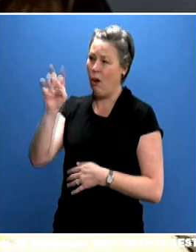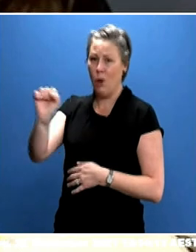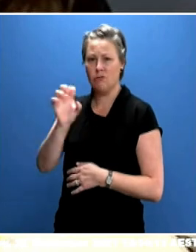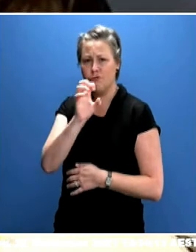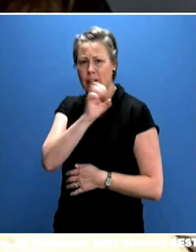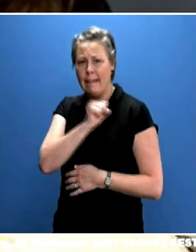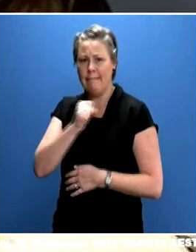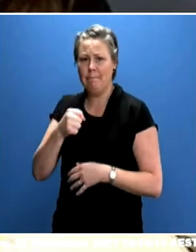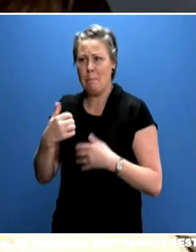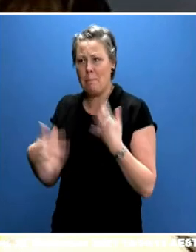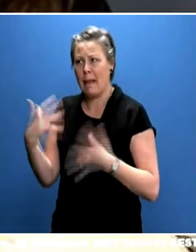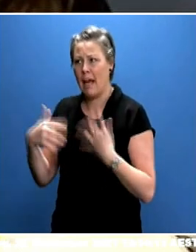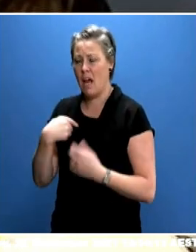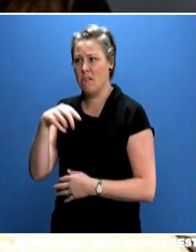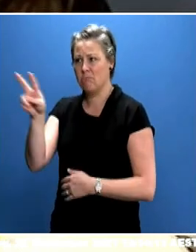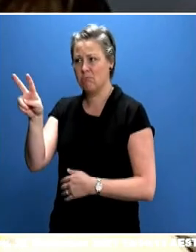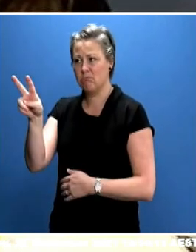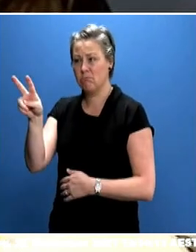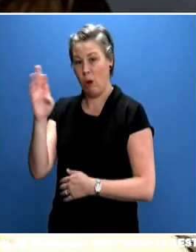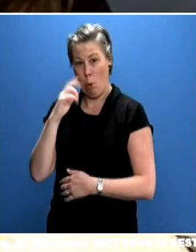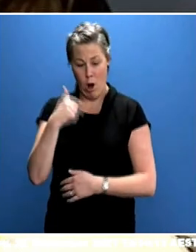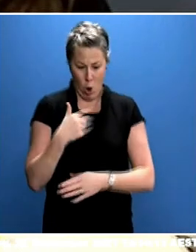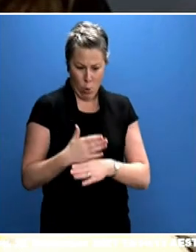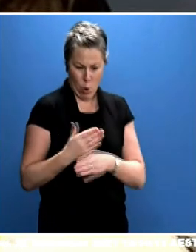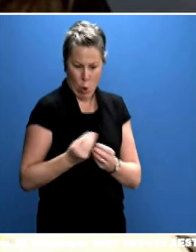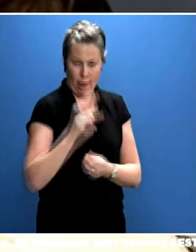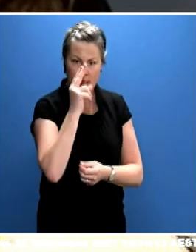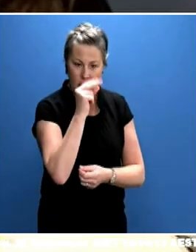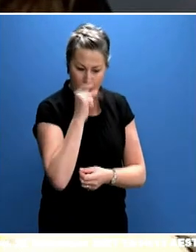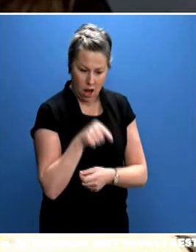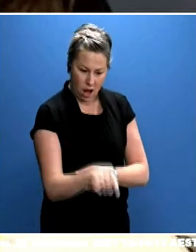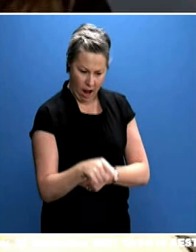dealing with my clients in situations where their souls have been diminished,